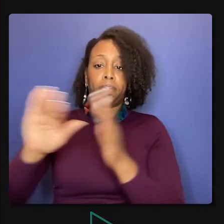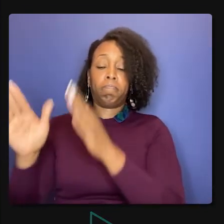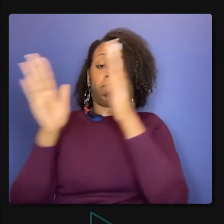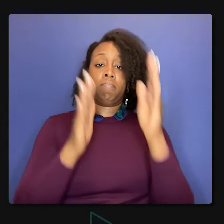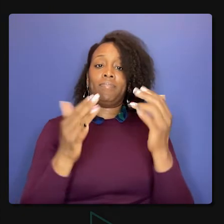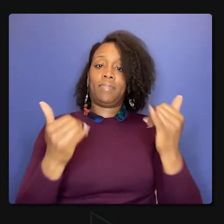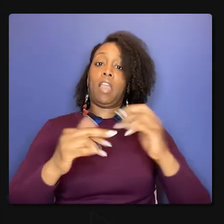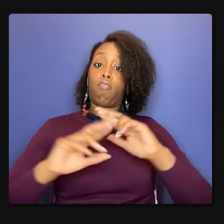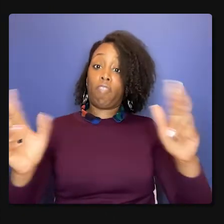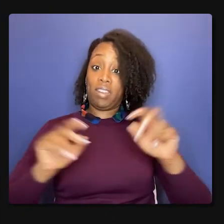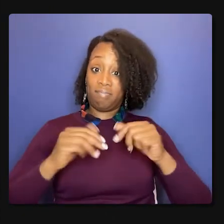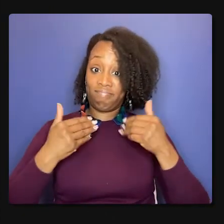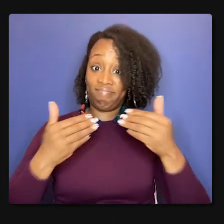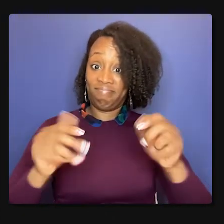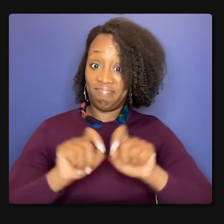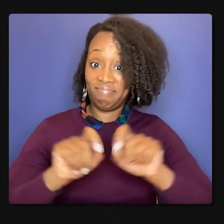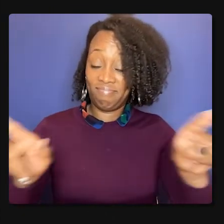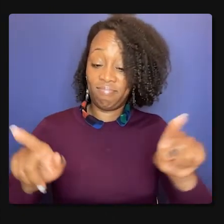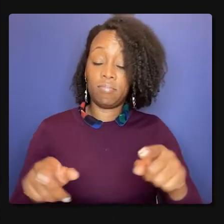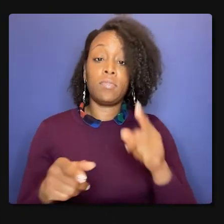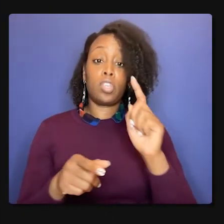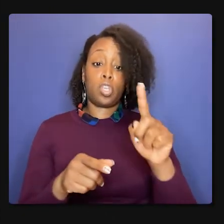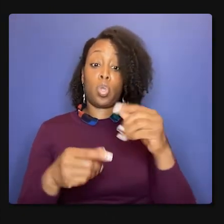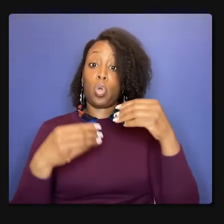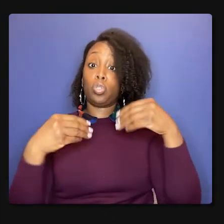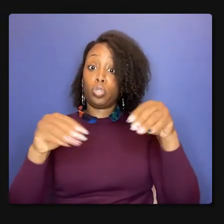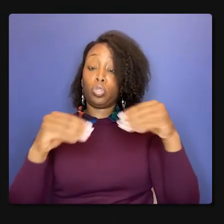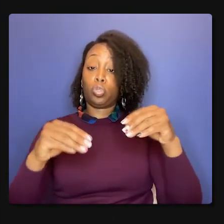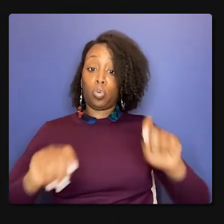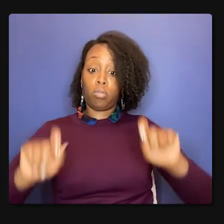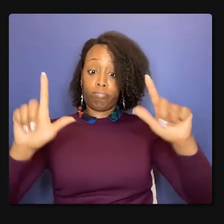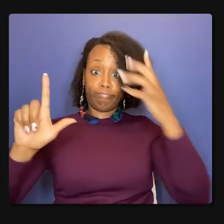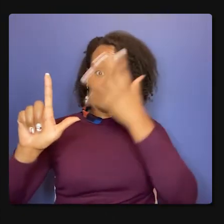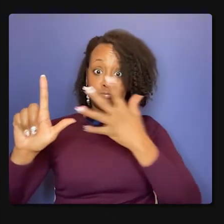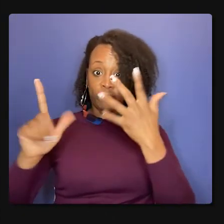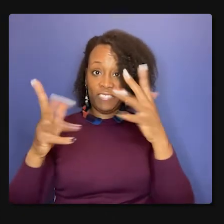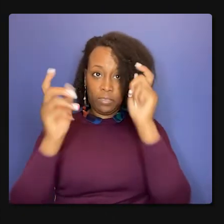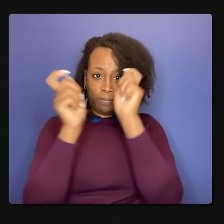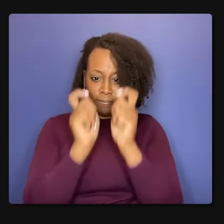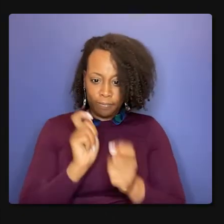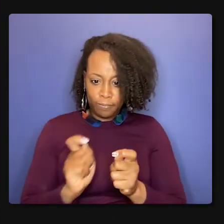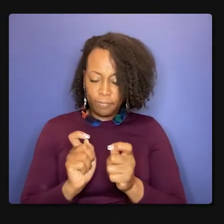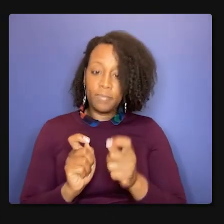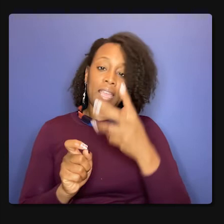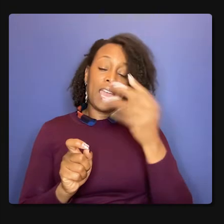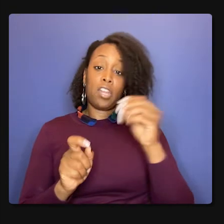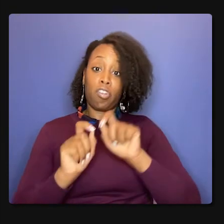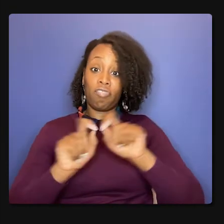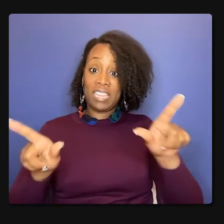Once you have configured your store presence and your game package is your intended release candidate package,